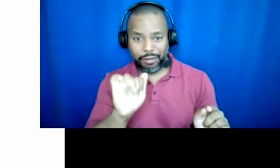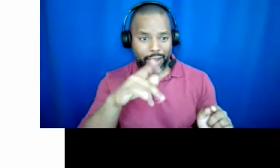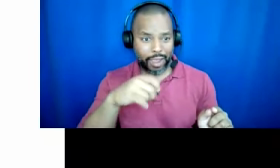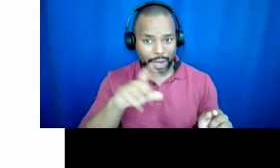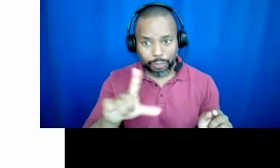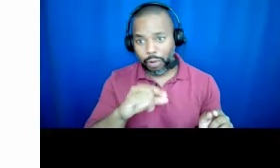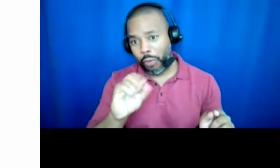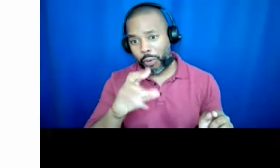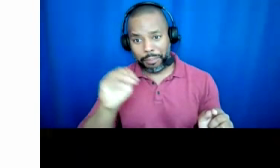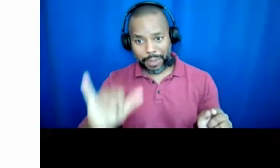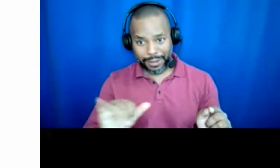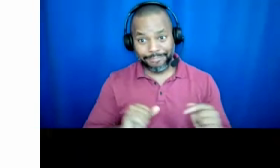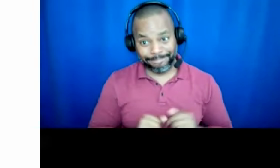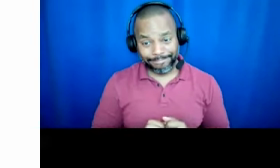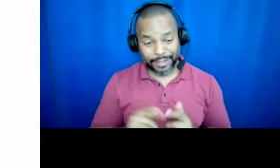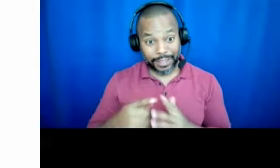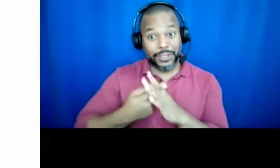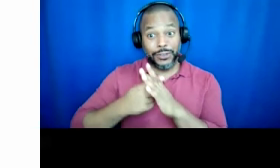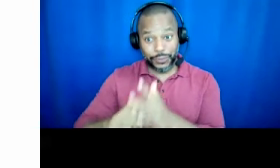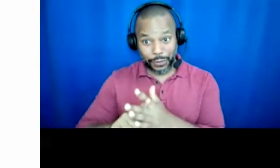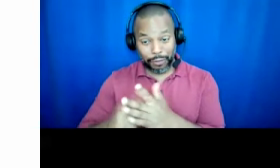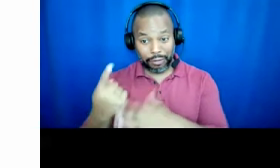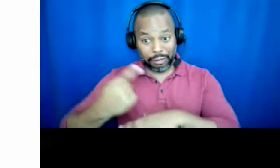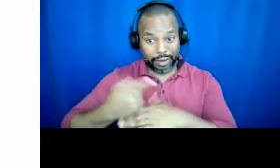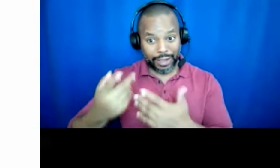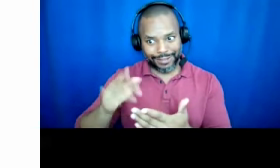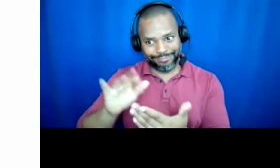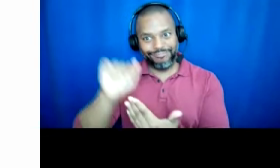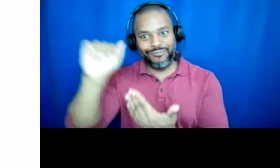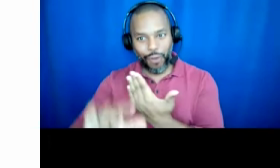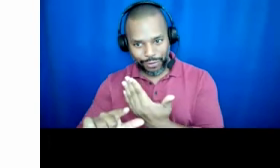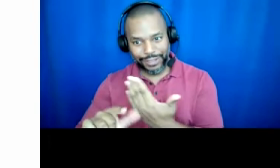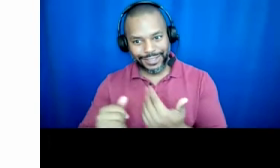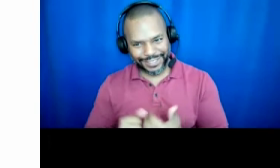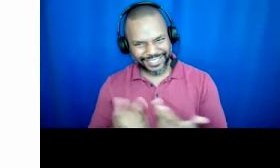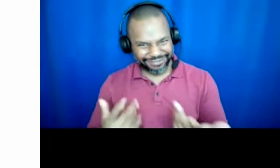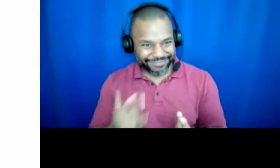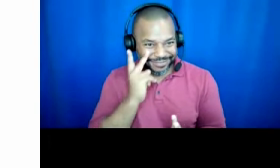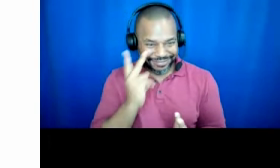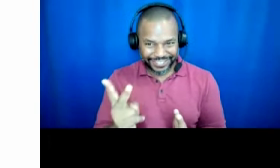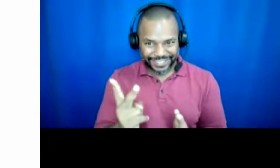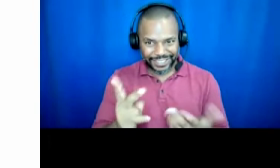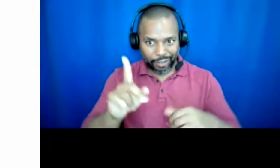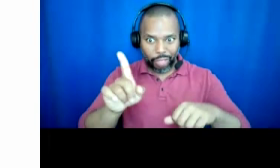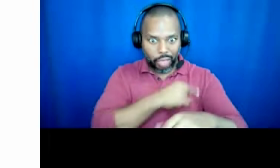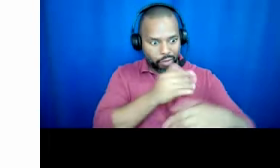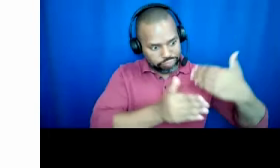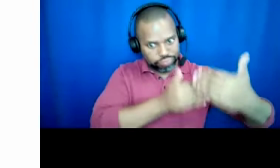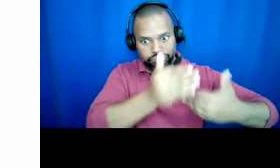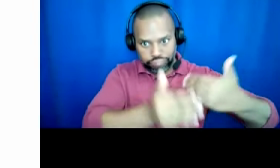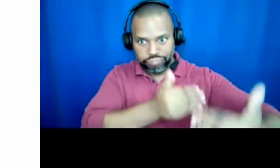And then for a start date of that August. So you can see it's a very long process for faculty positions,